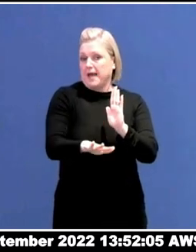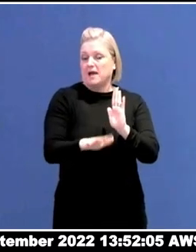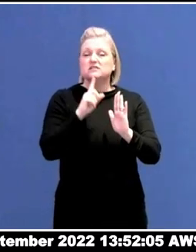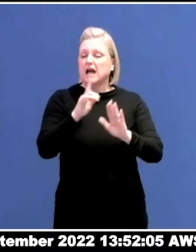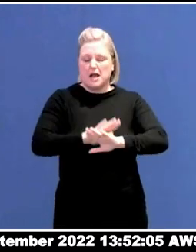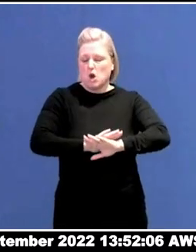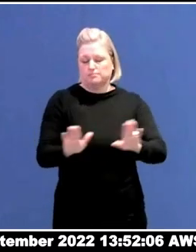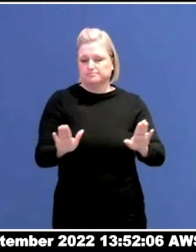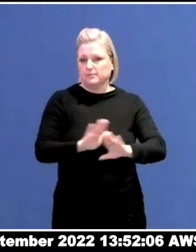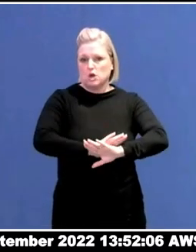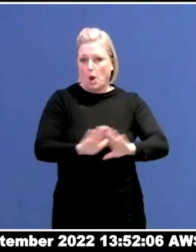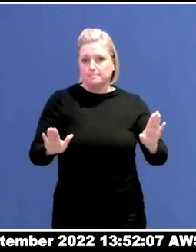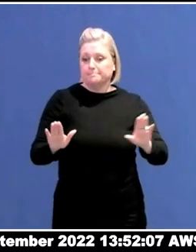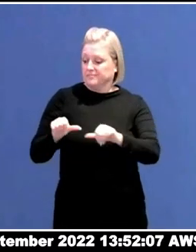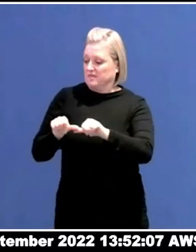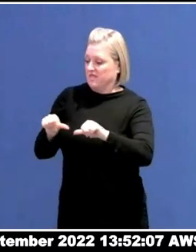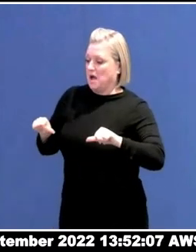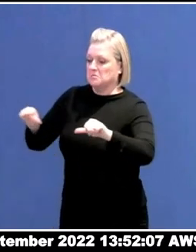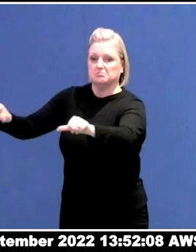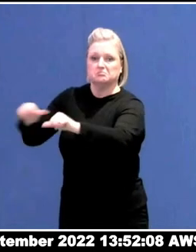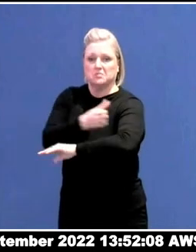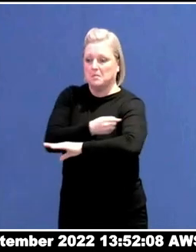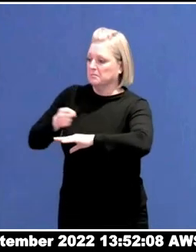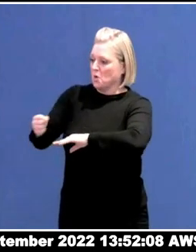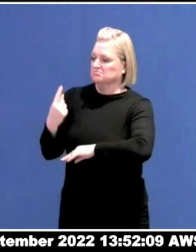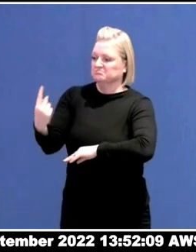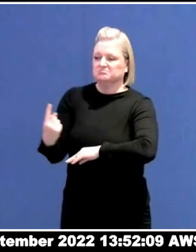use of solitary confinement as well as isolation or behavioural management